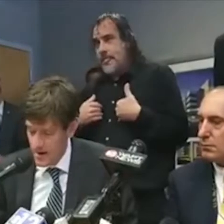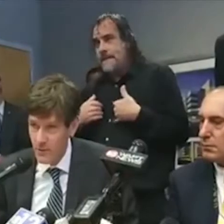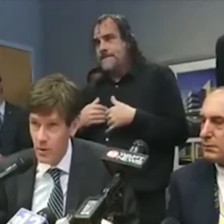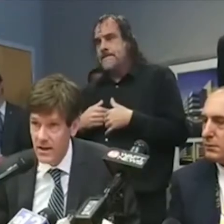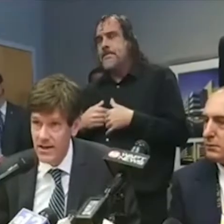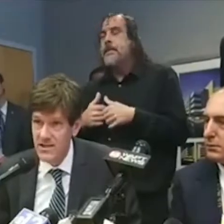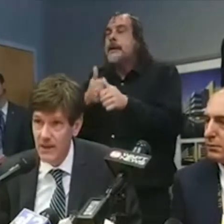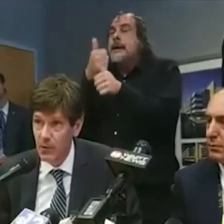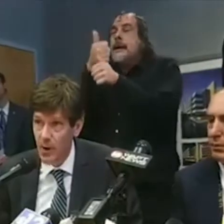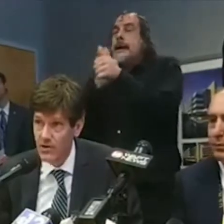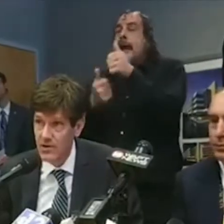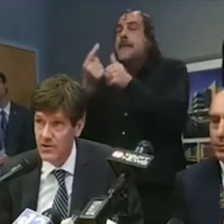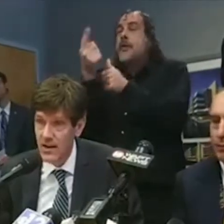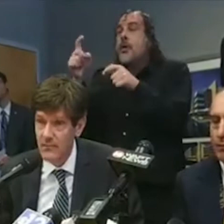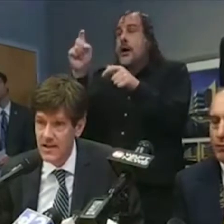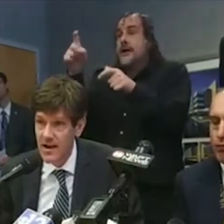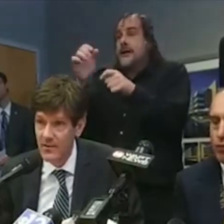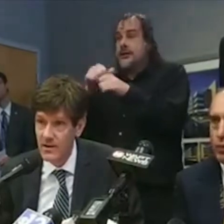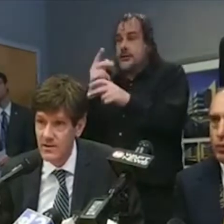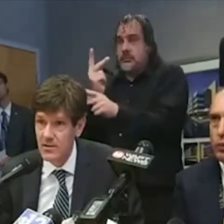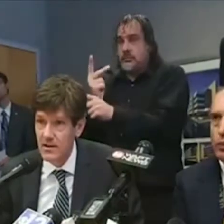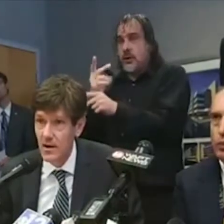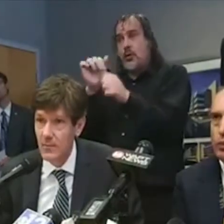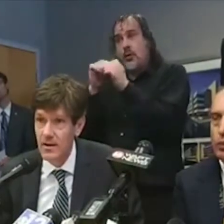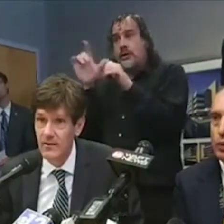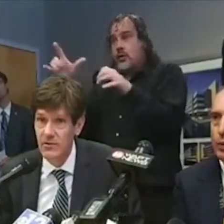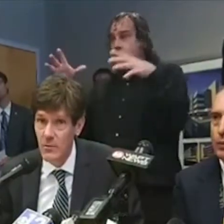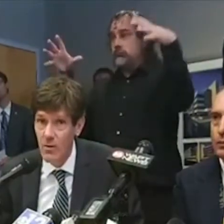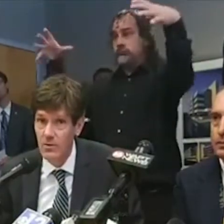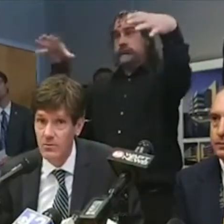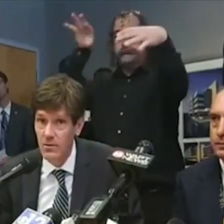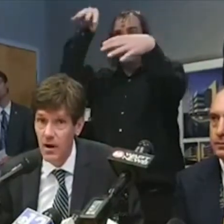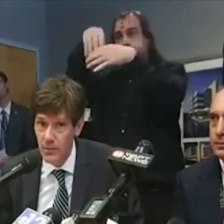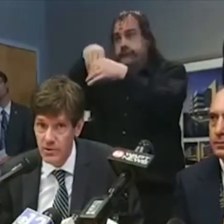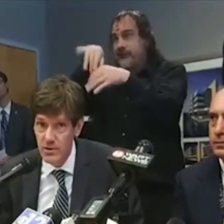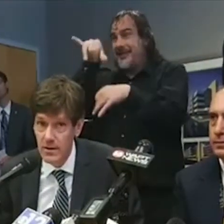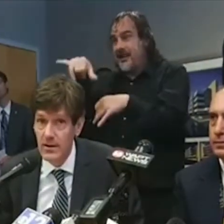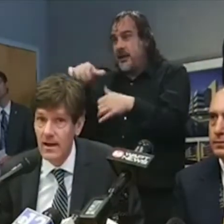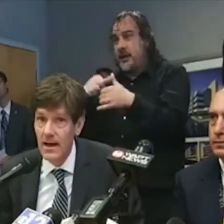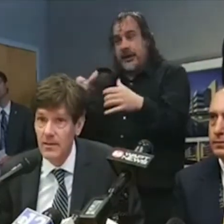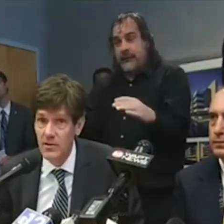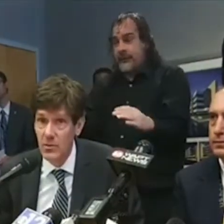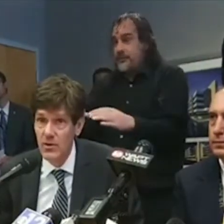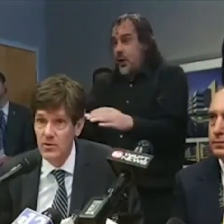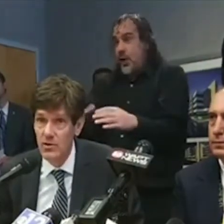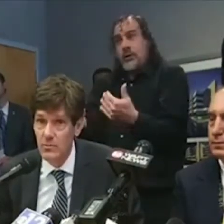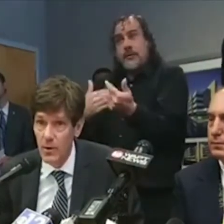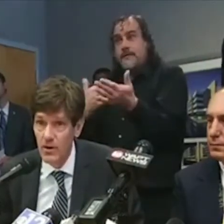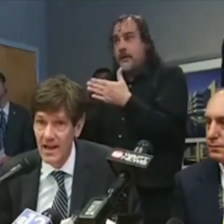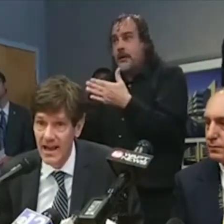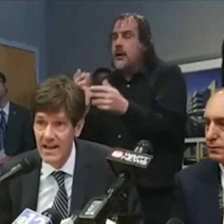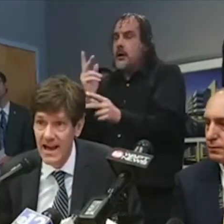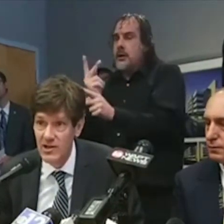Everyone needs to take precautions at mass gatherings, even of smaller numbers. And make sure we use those appropriate hand hygiene and